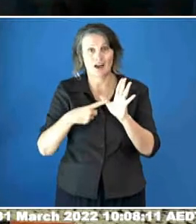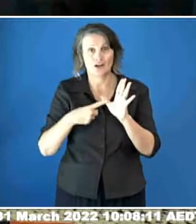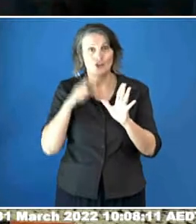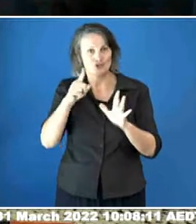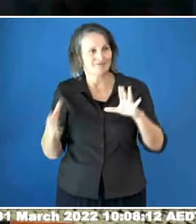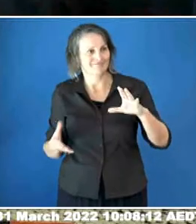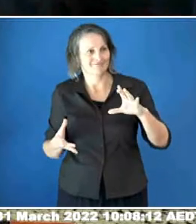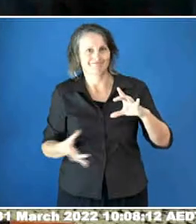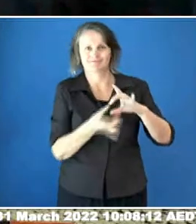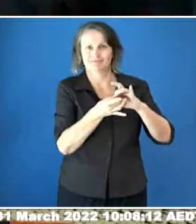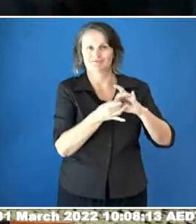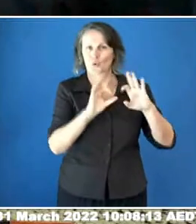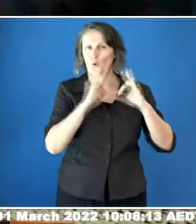That will conclude today's proceedings.